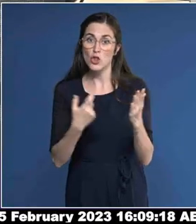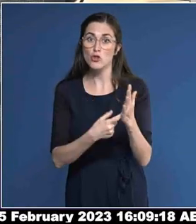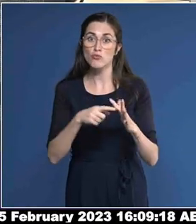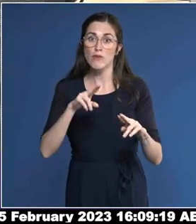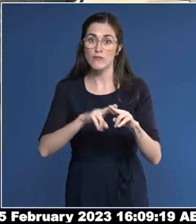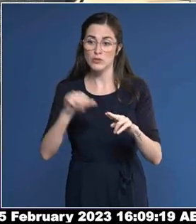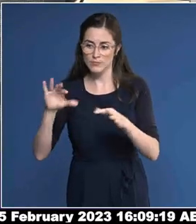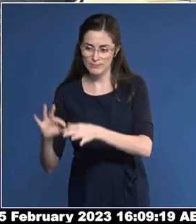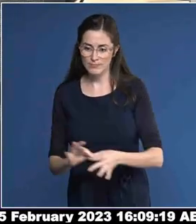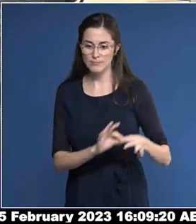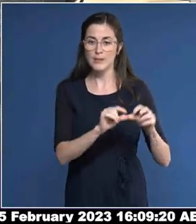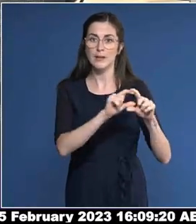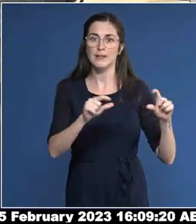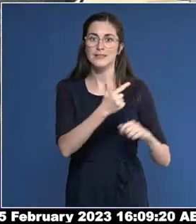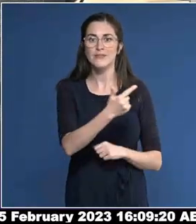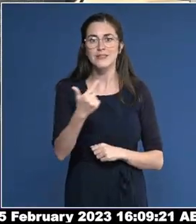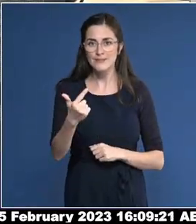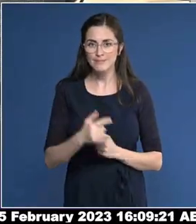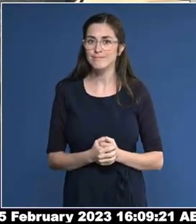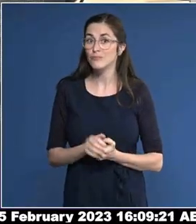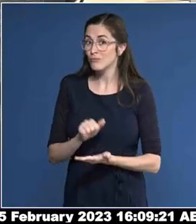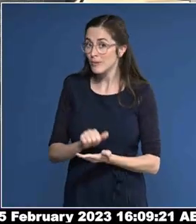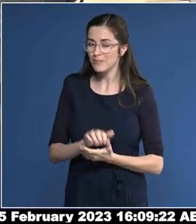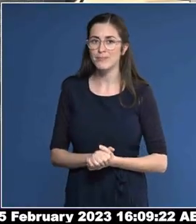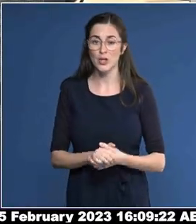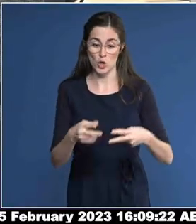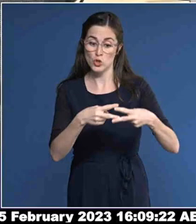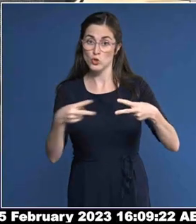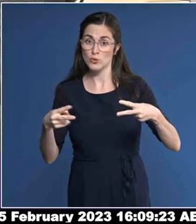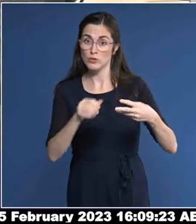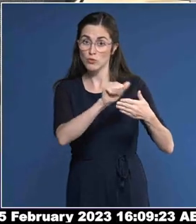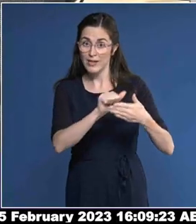That's correct. MS DOWSETT: With those two corrections, are the contents of the statement true and correct?